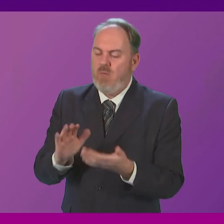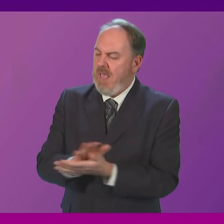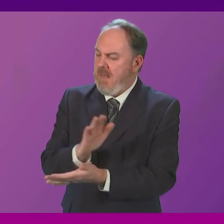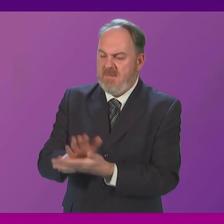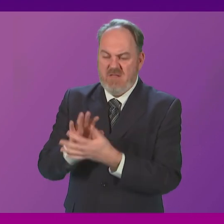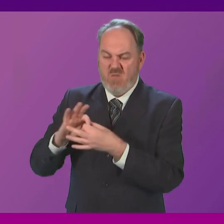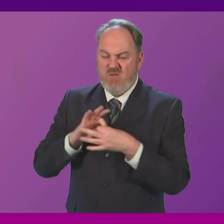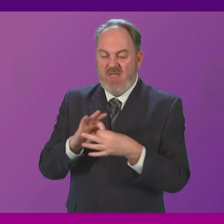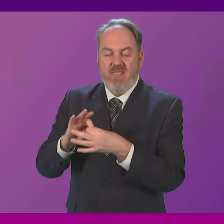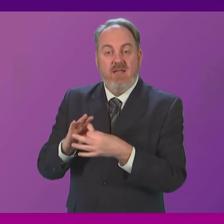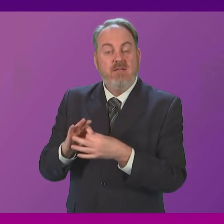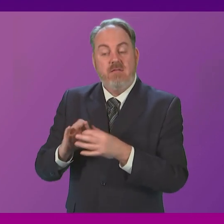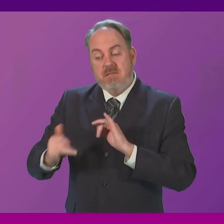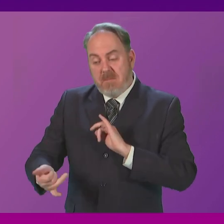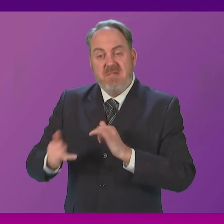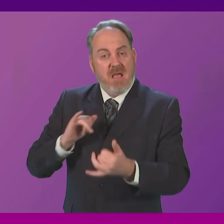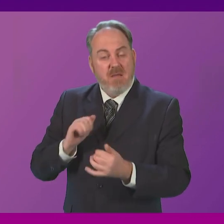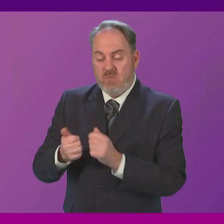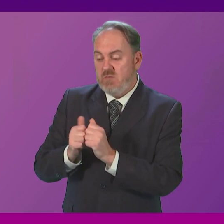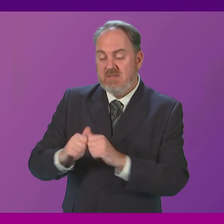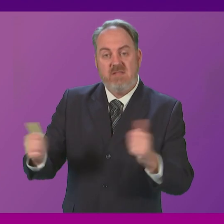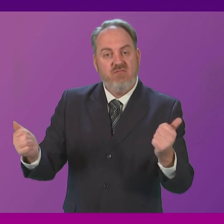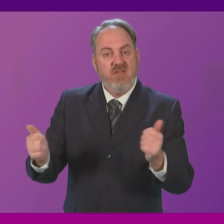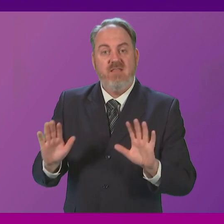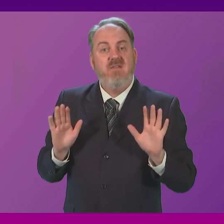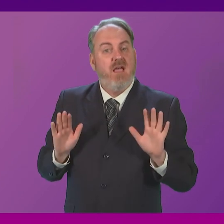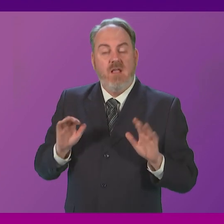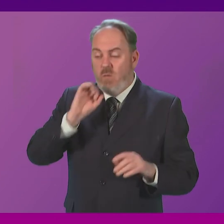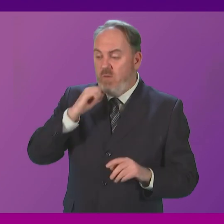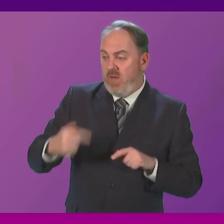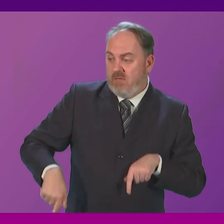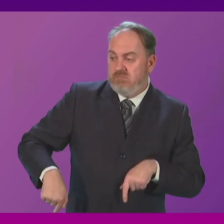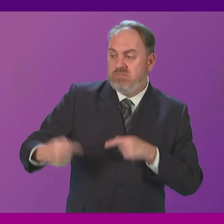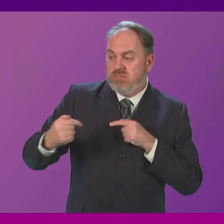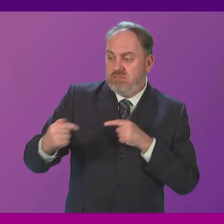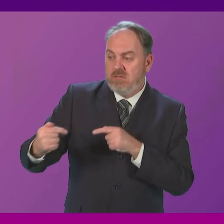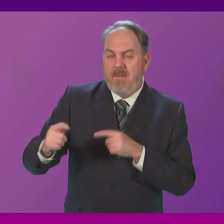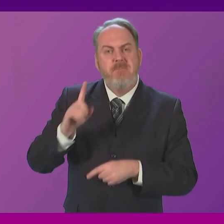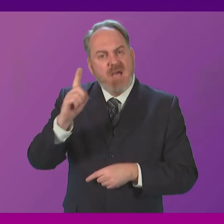When we disagree, as we inevitably will, we in the Labour Party will always attempt to offer positive alternatives.